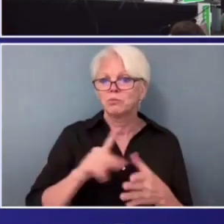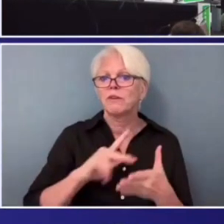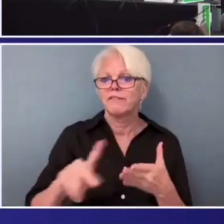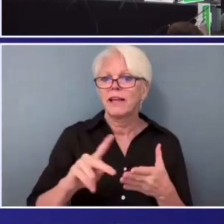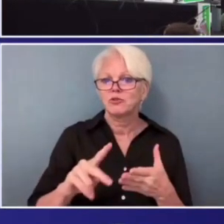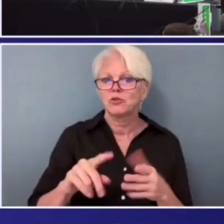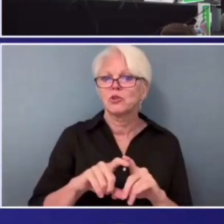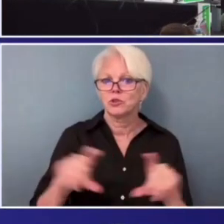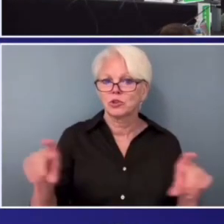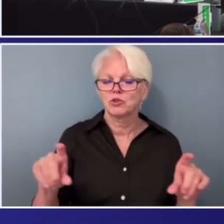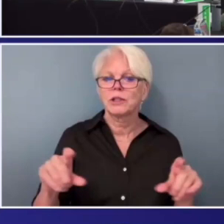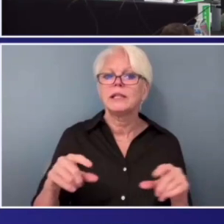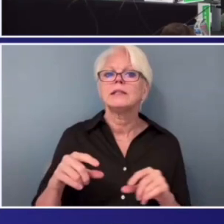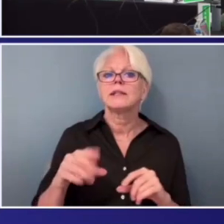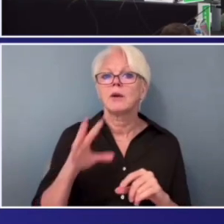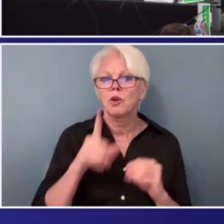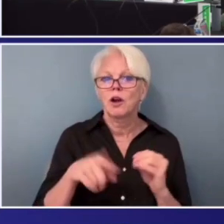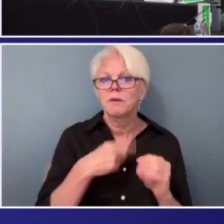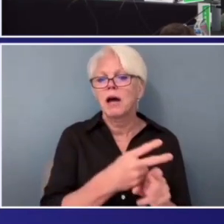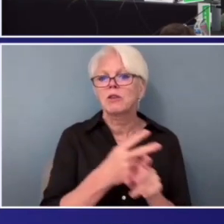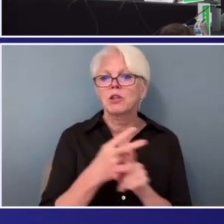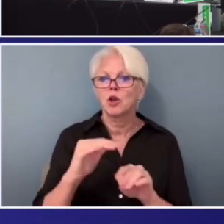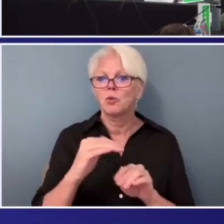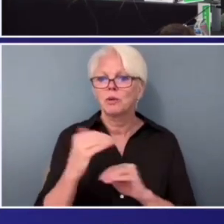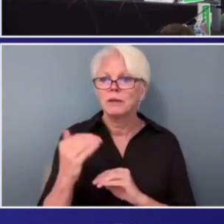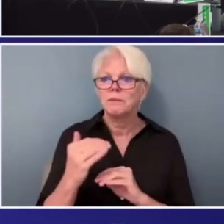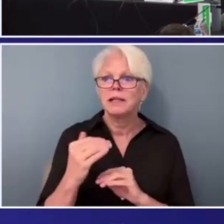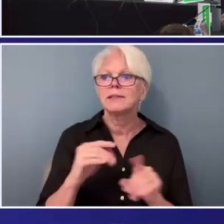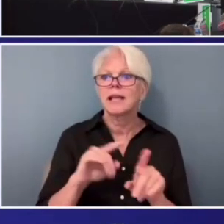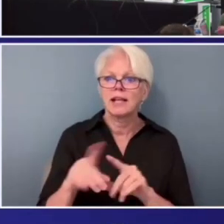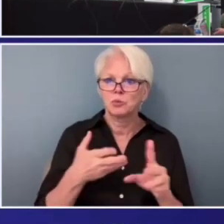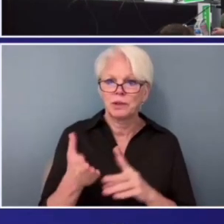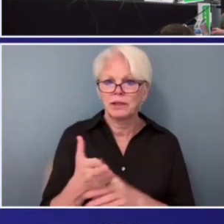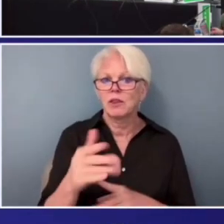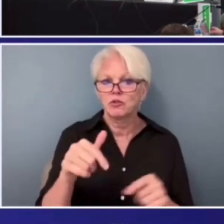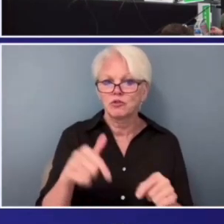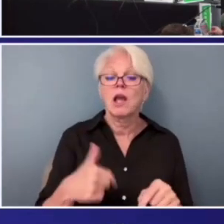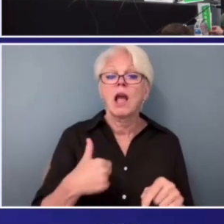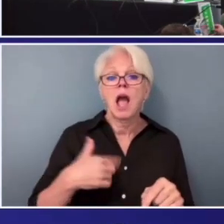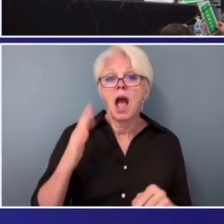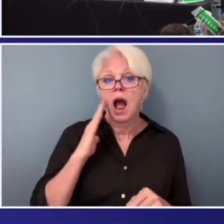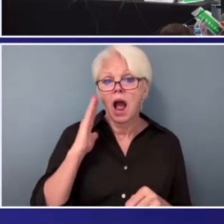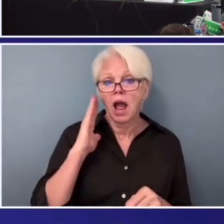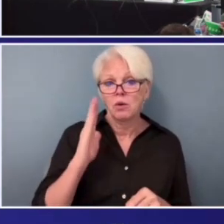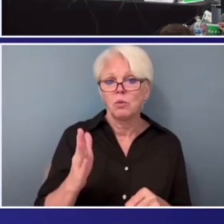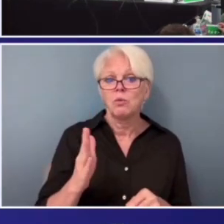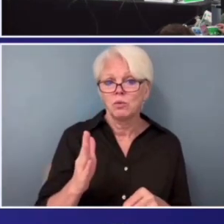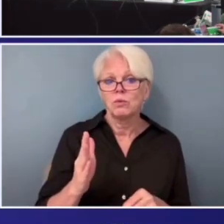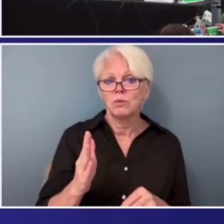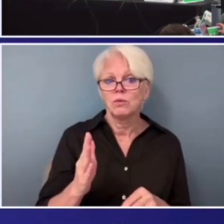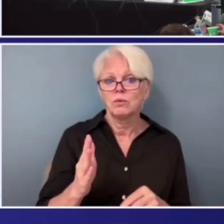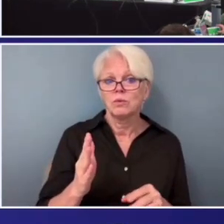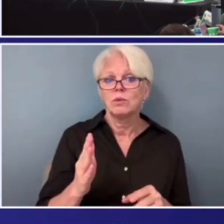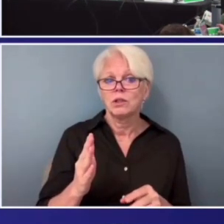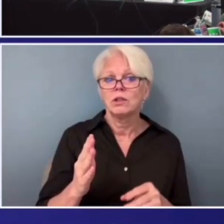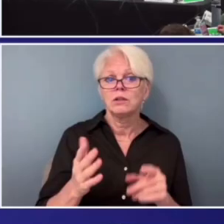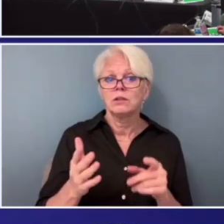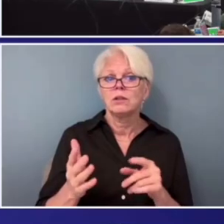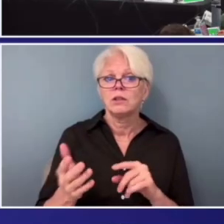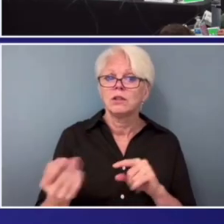and we're talking about the loan limits as we navigate through this, I am going to, you know, go back to my script a little bit so that I